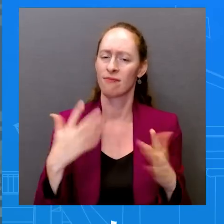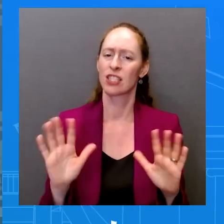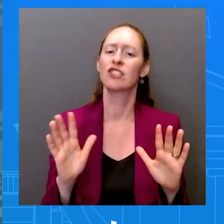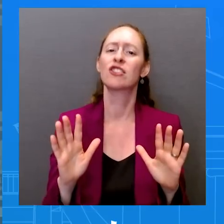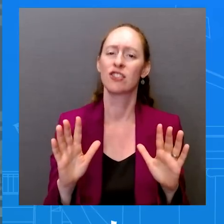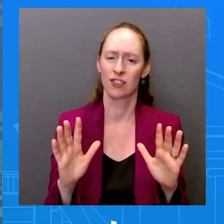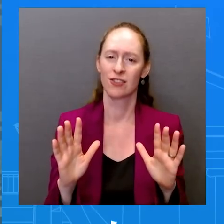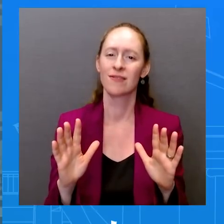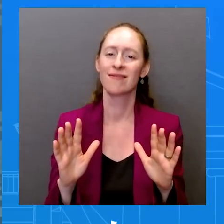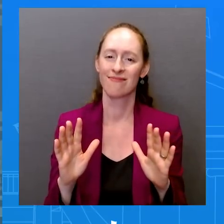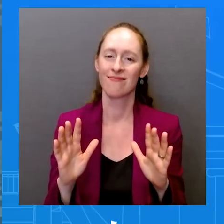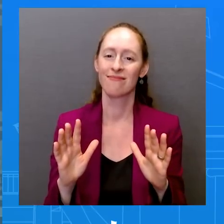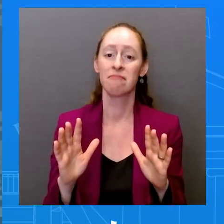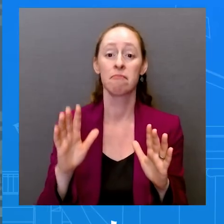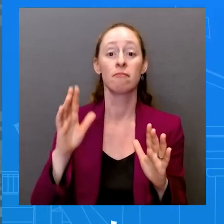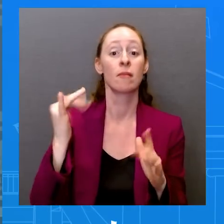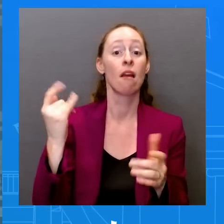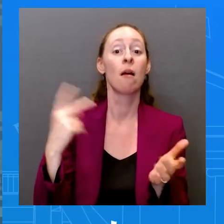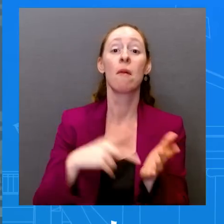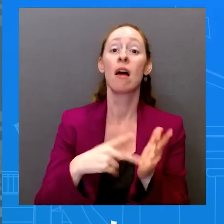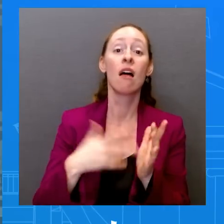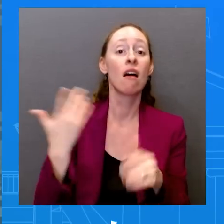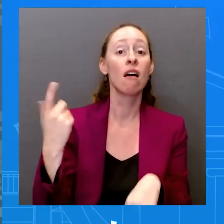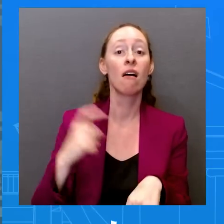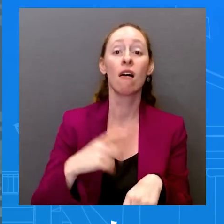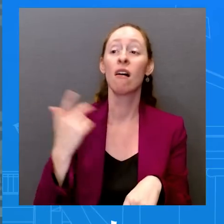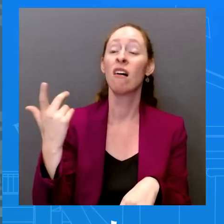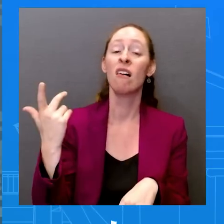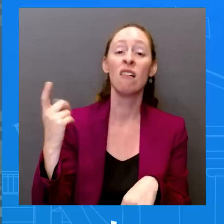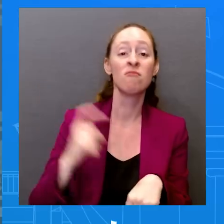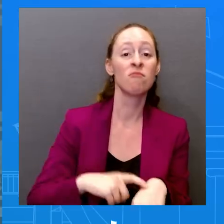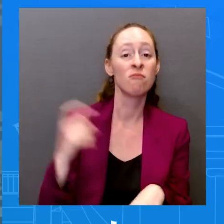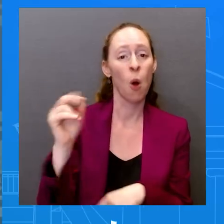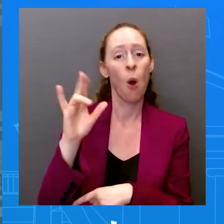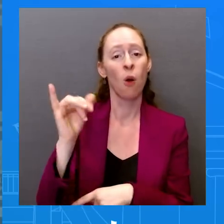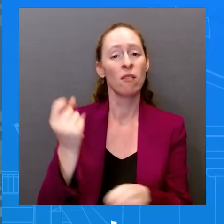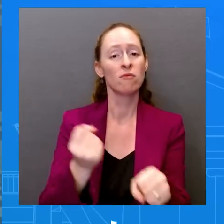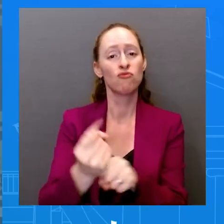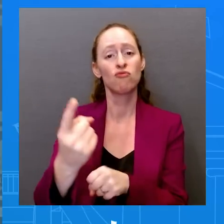The President will also discuss our plan to ensure Americans get these new vaccines